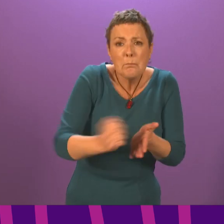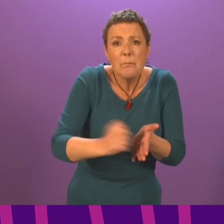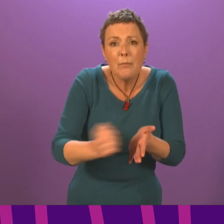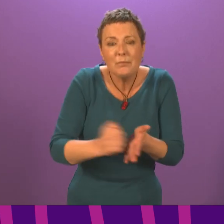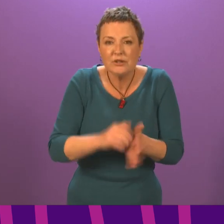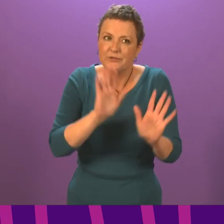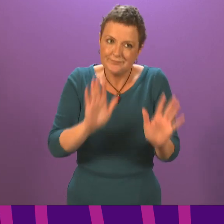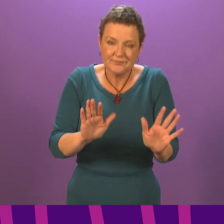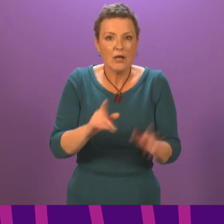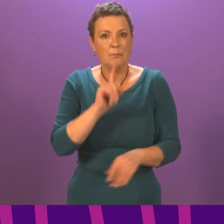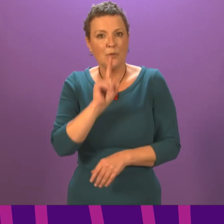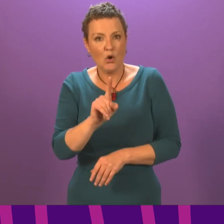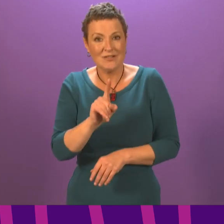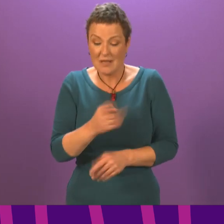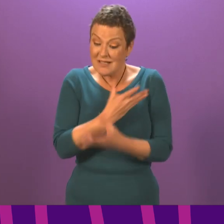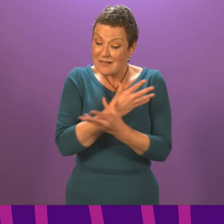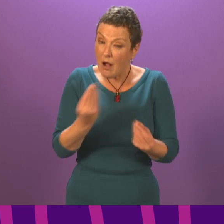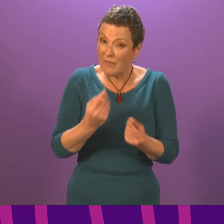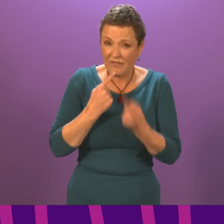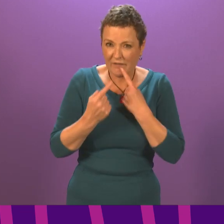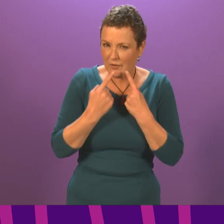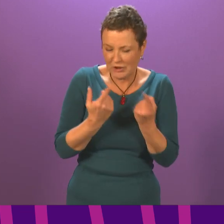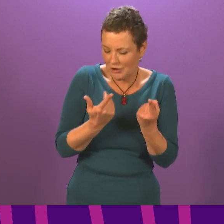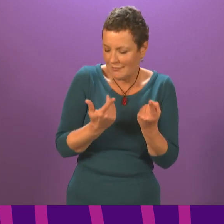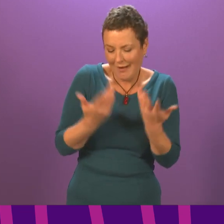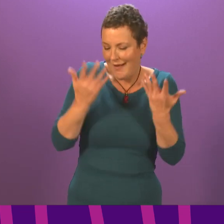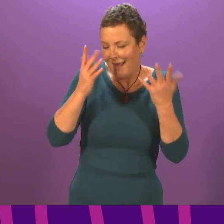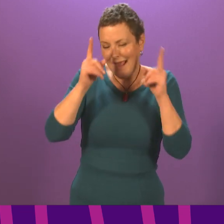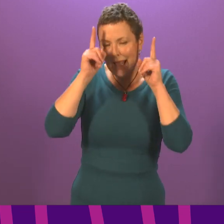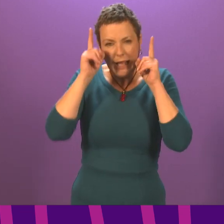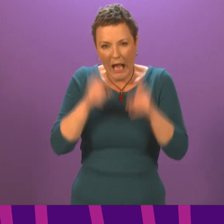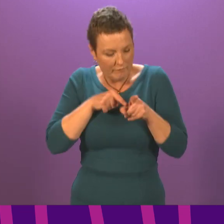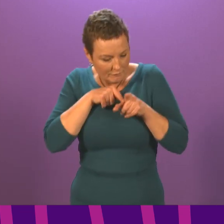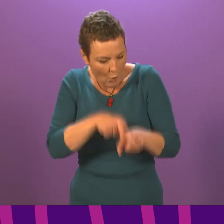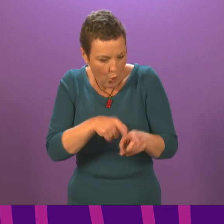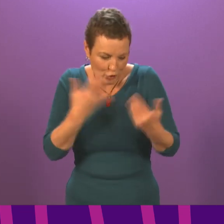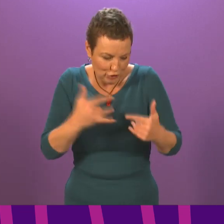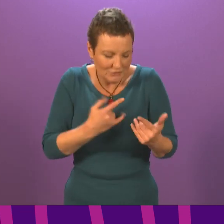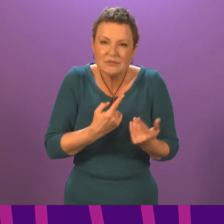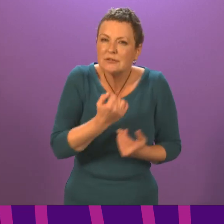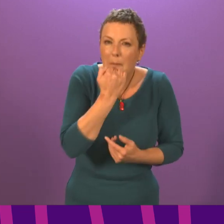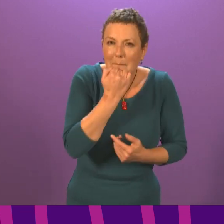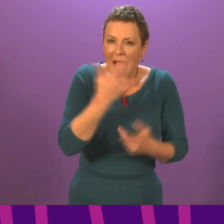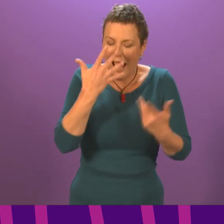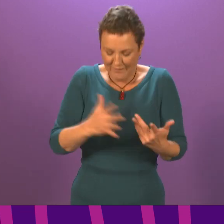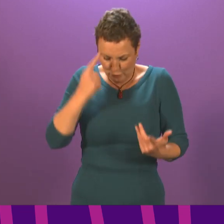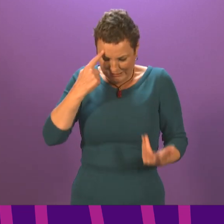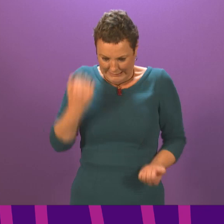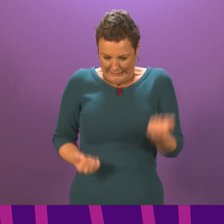some decisions are not down to hard data and must be down to judgment. That position was